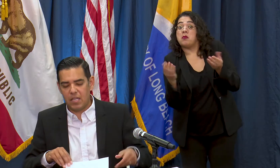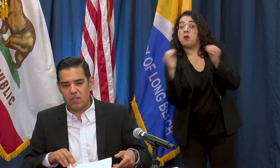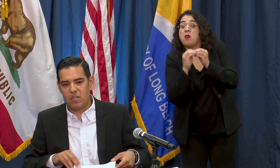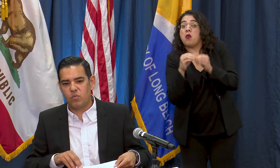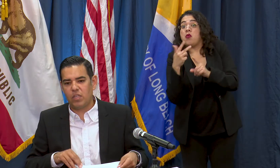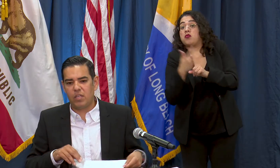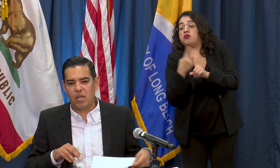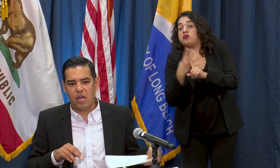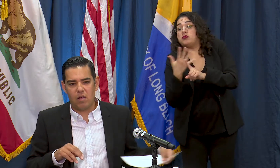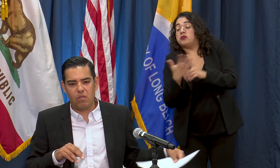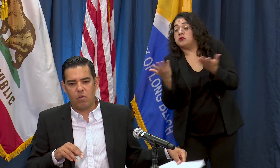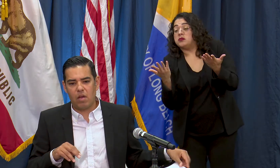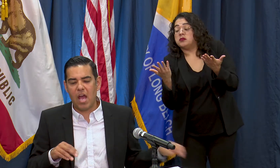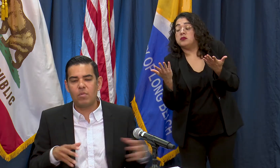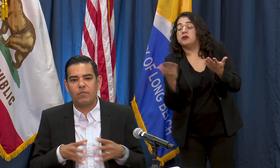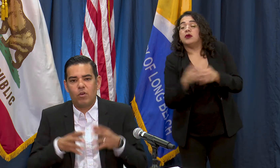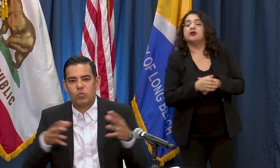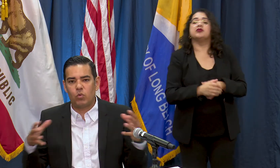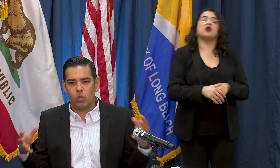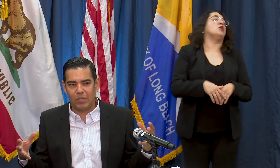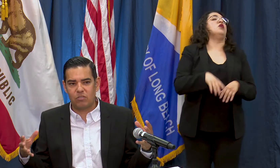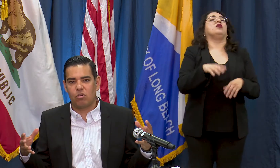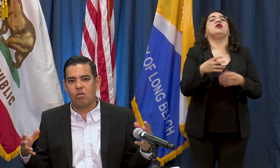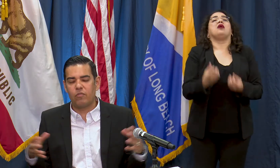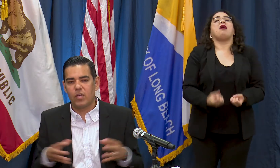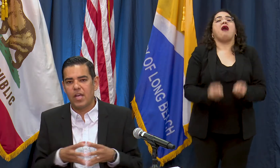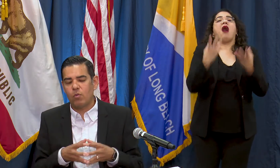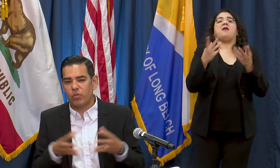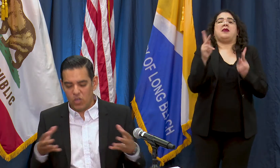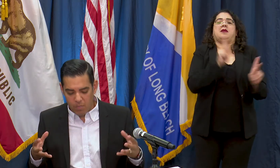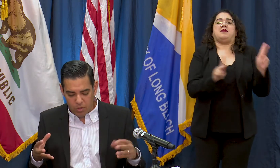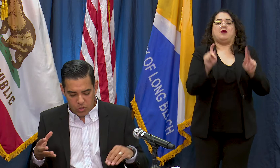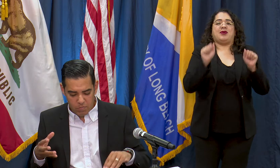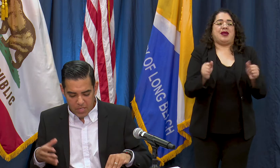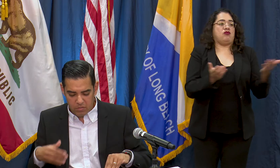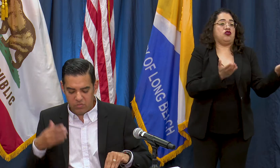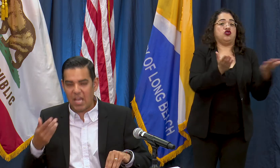is really how many folks will we serve and what the number should be so staffs